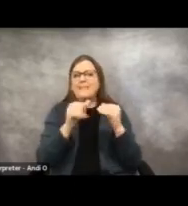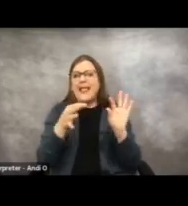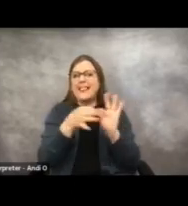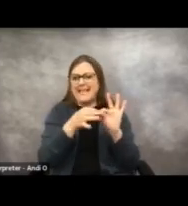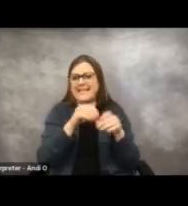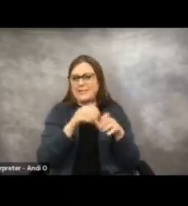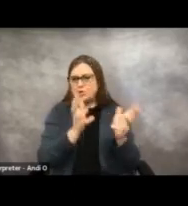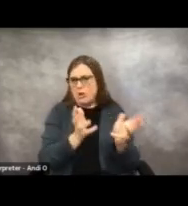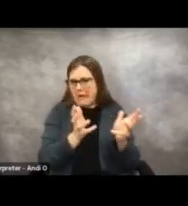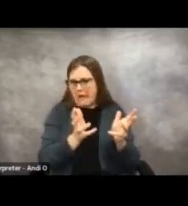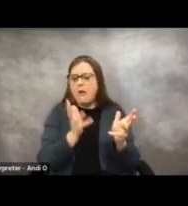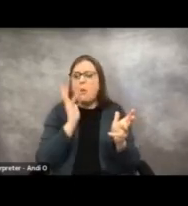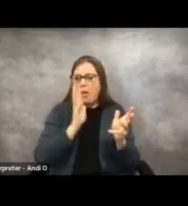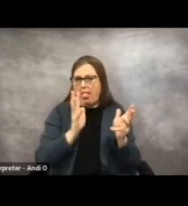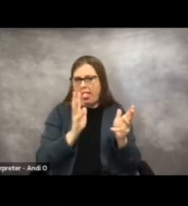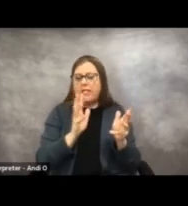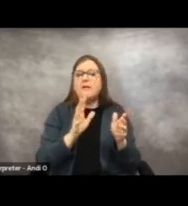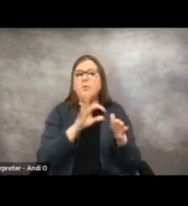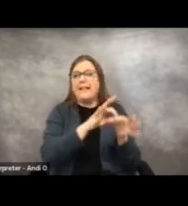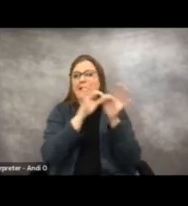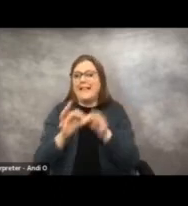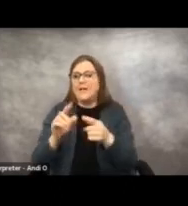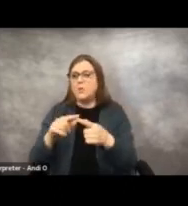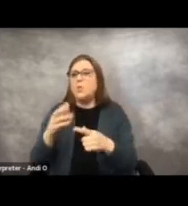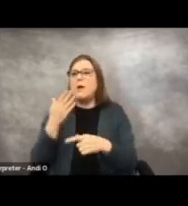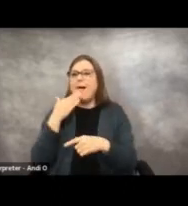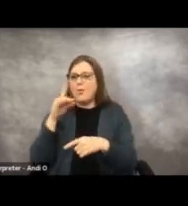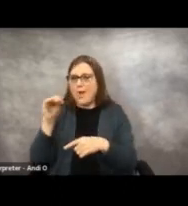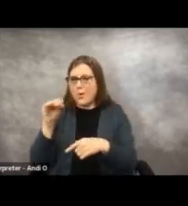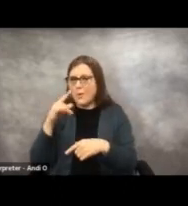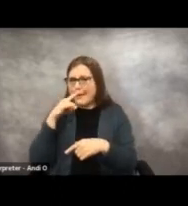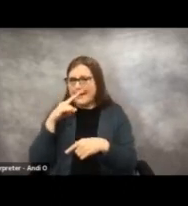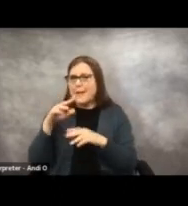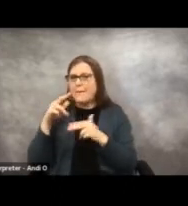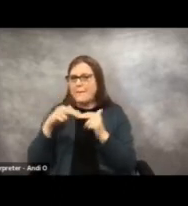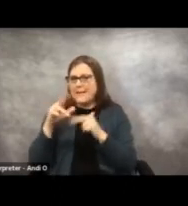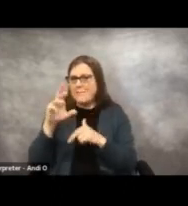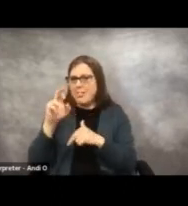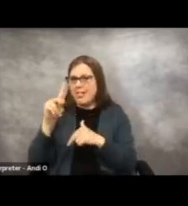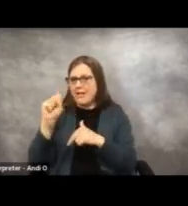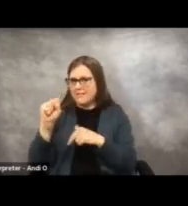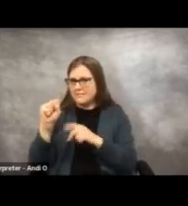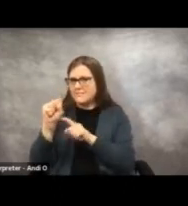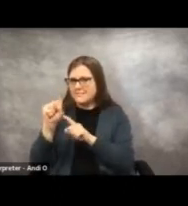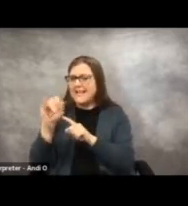get you to the Colorado Kids Building Blocks, which gives you the whole matrix of which tests